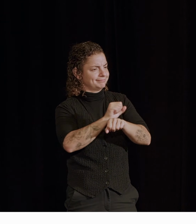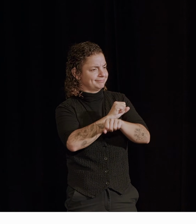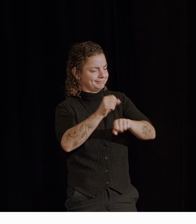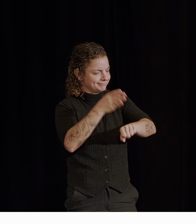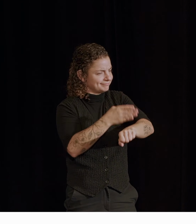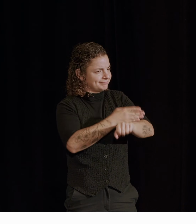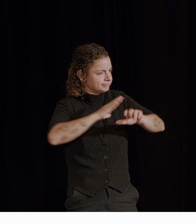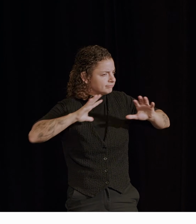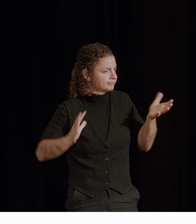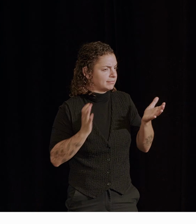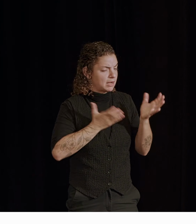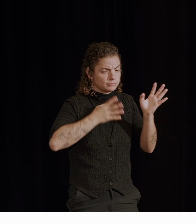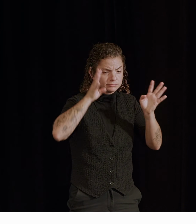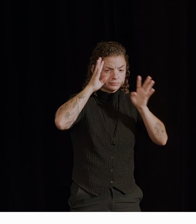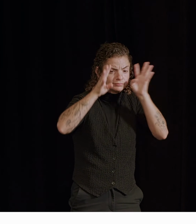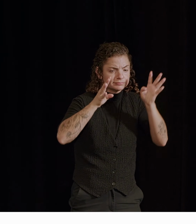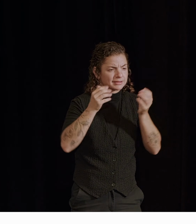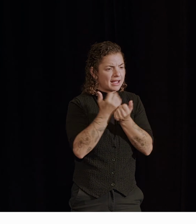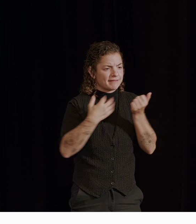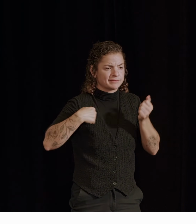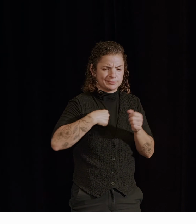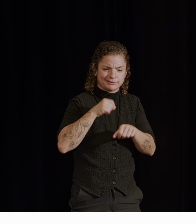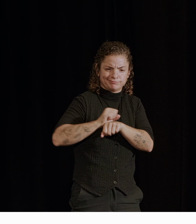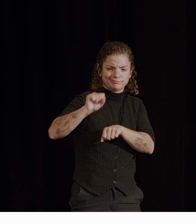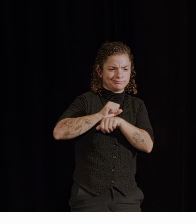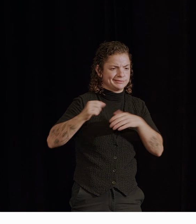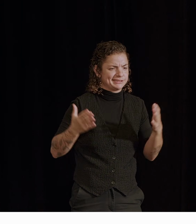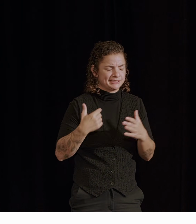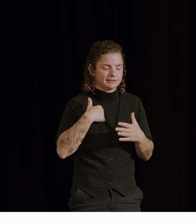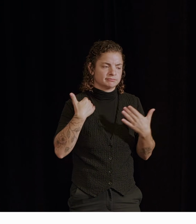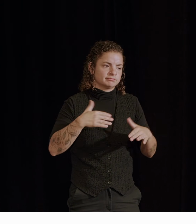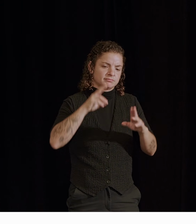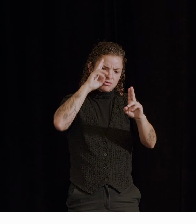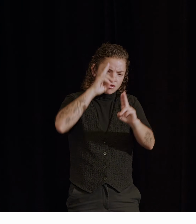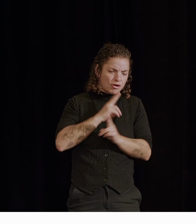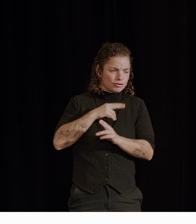We are honored to be part of this work and even more honored to be here with a